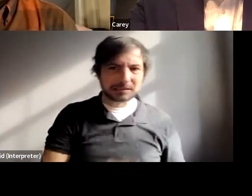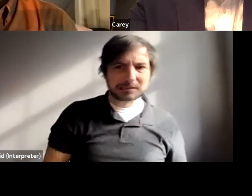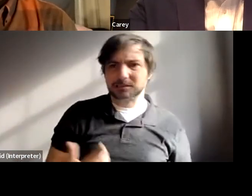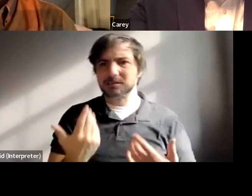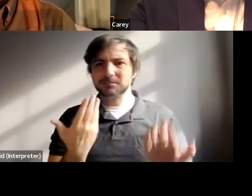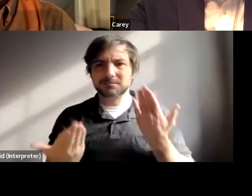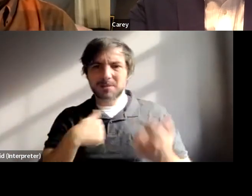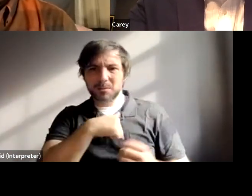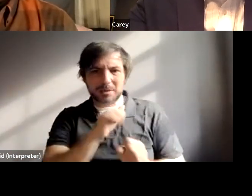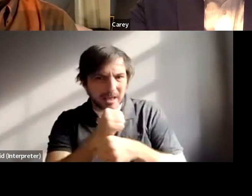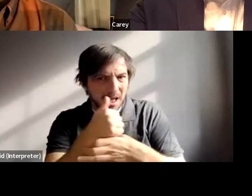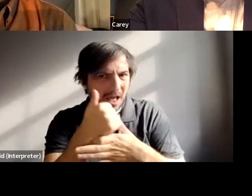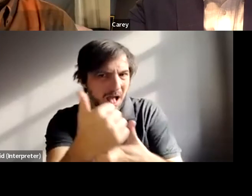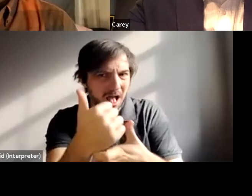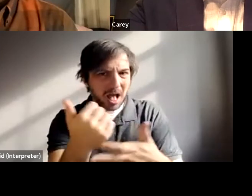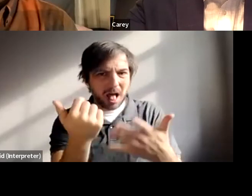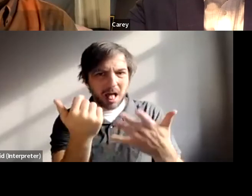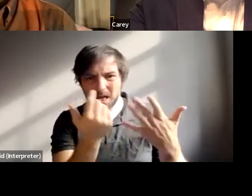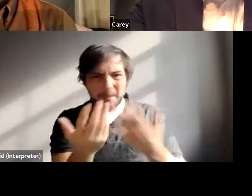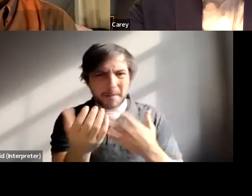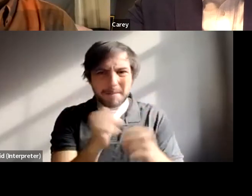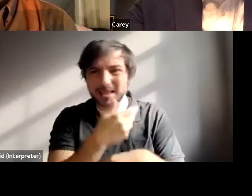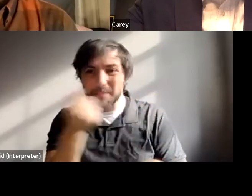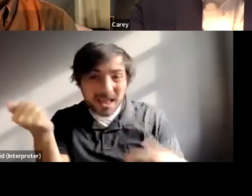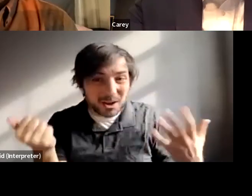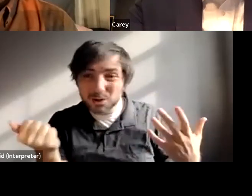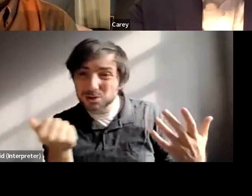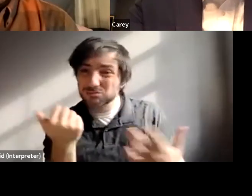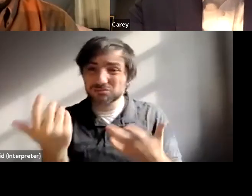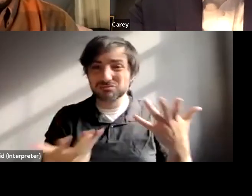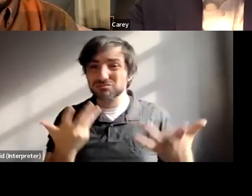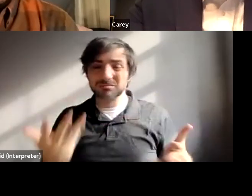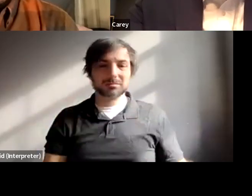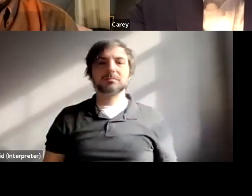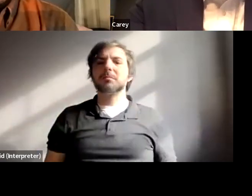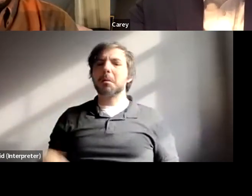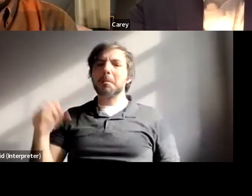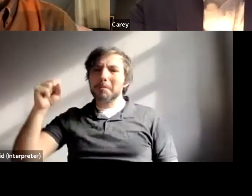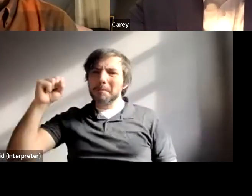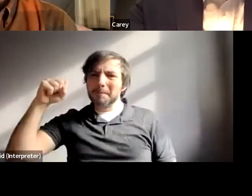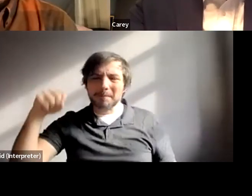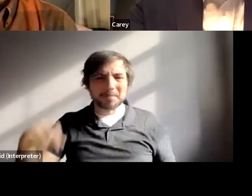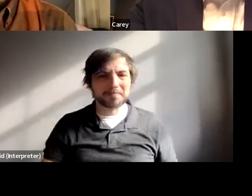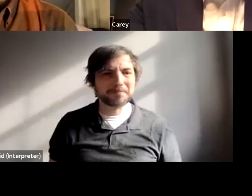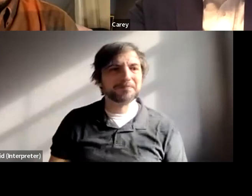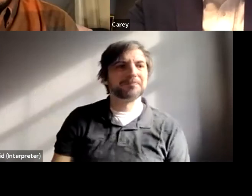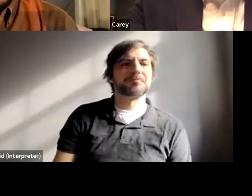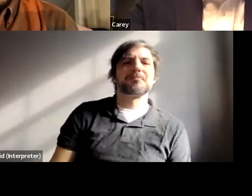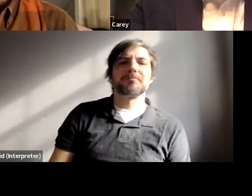resolve and work toward making those things better? Sherri: Absolutely. There are things,